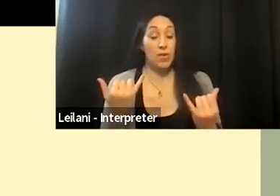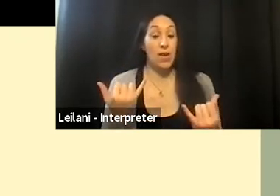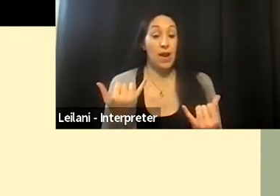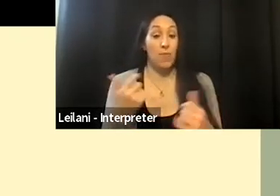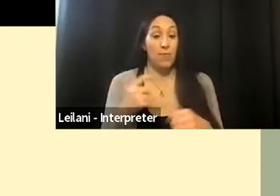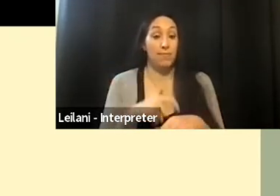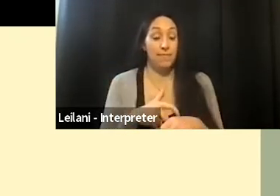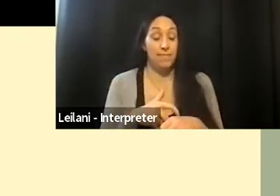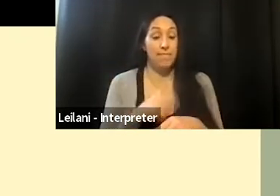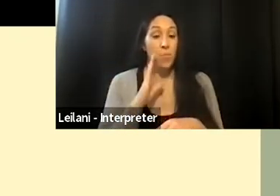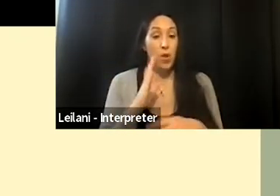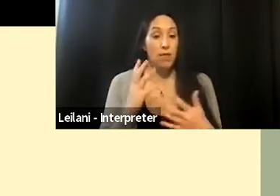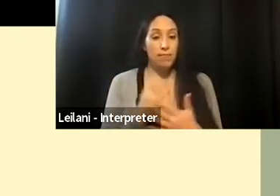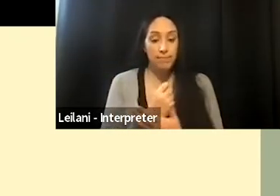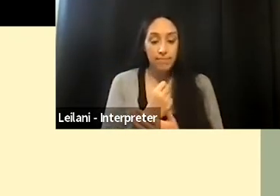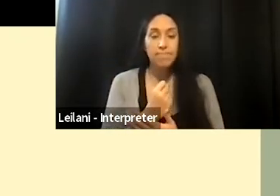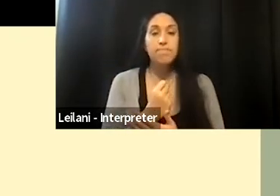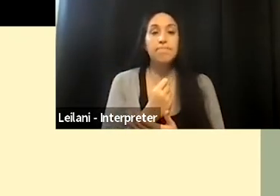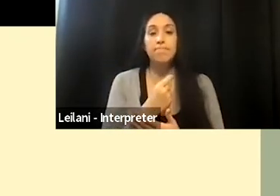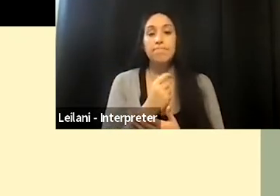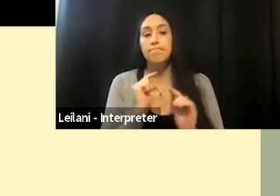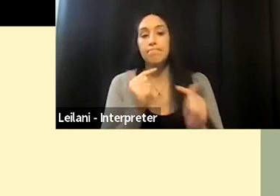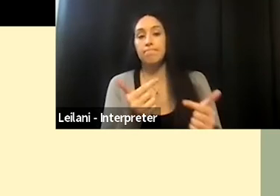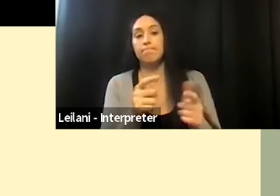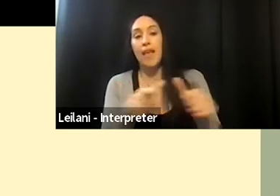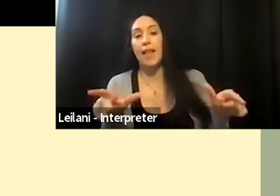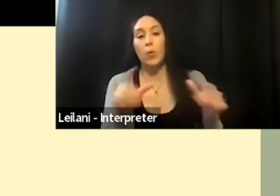the language interpretation introduction,